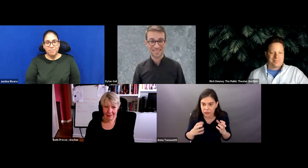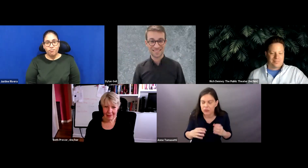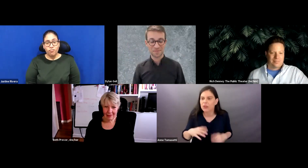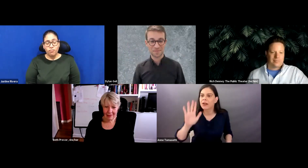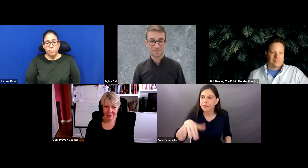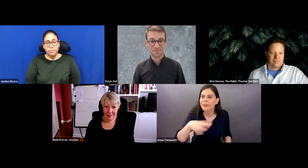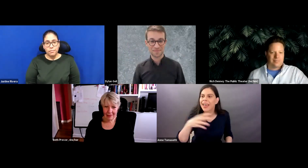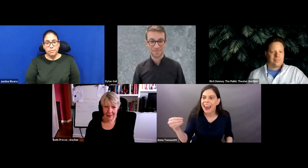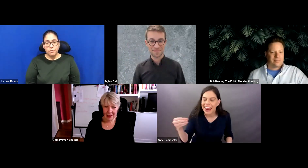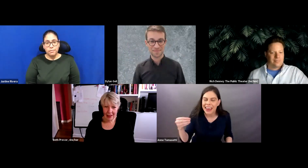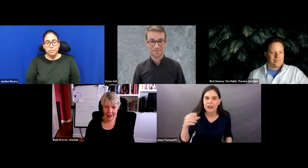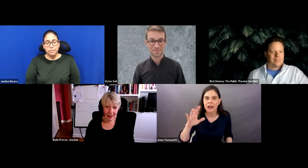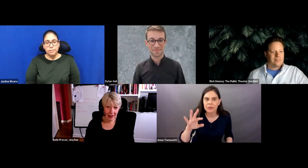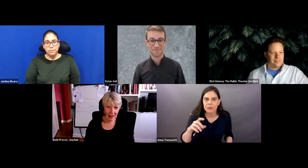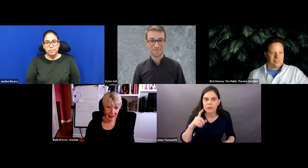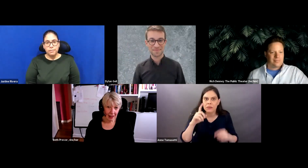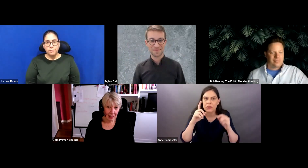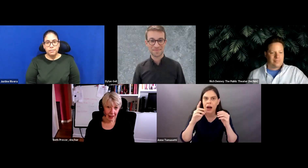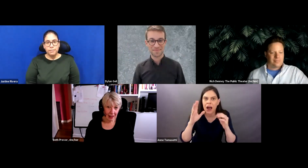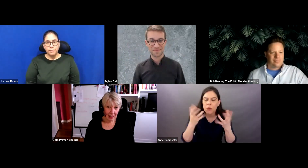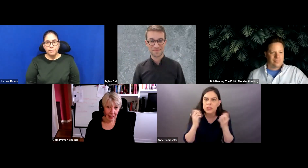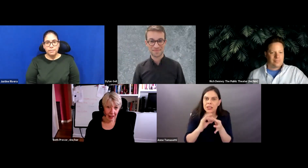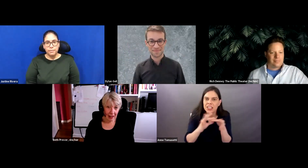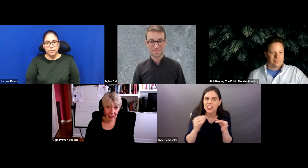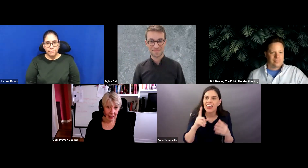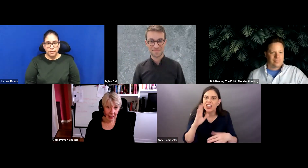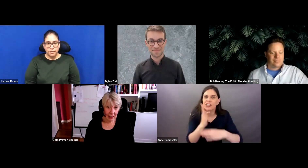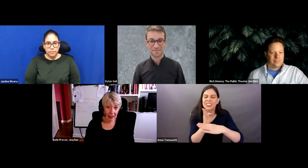whole show, and it was phenomenal. And also, I just